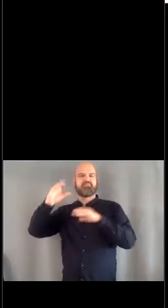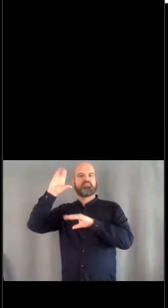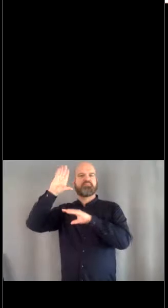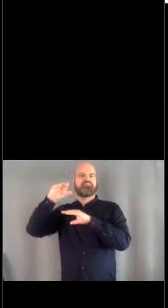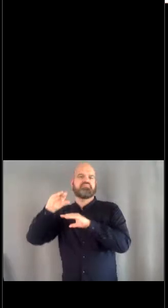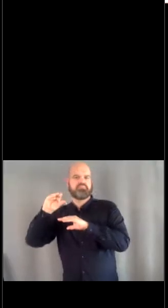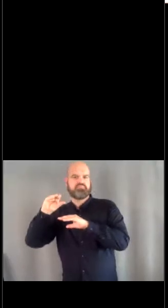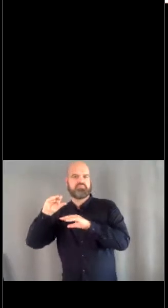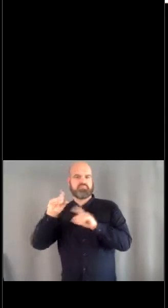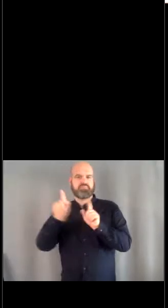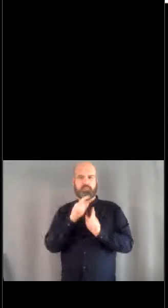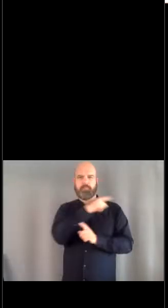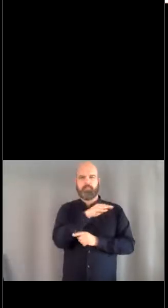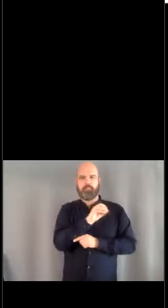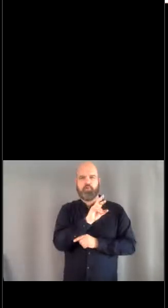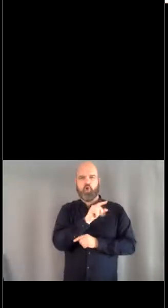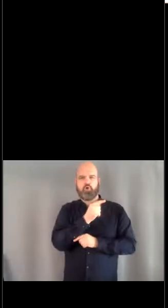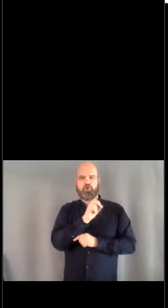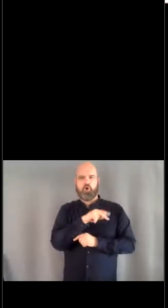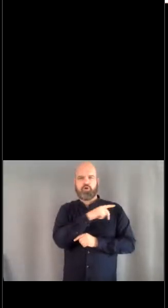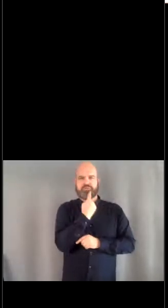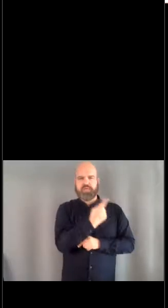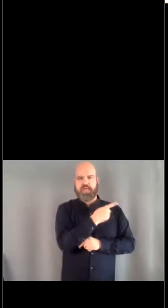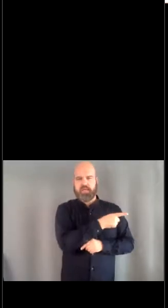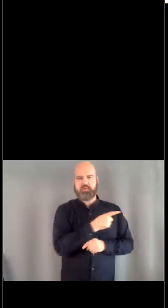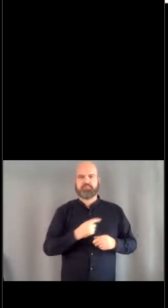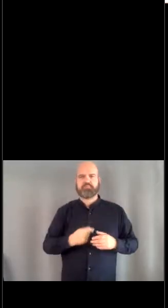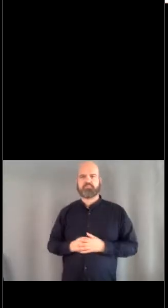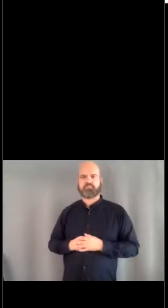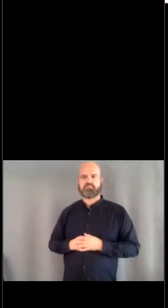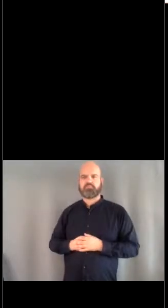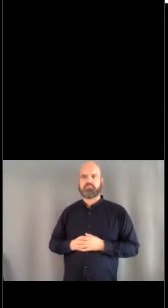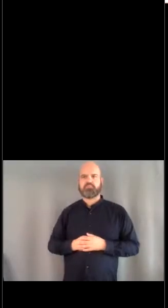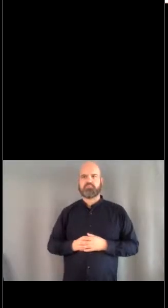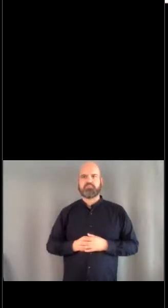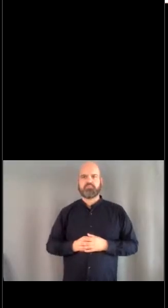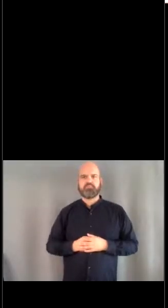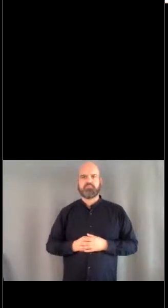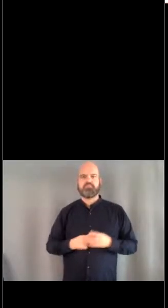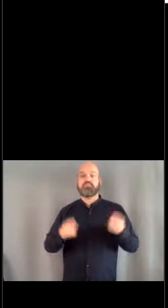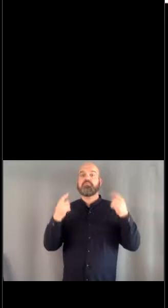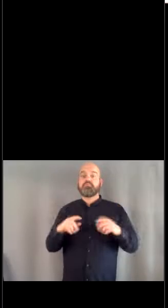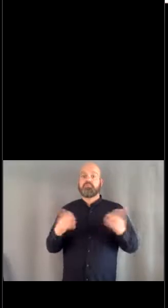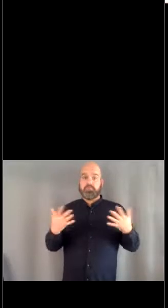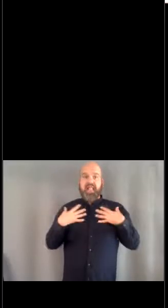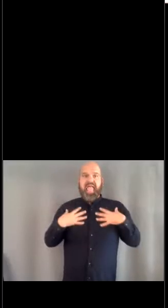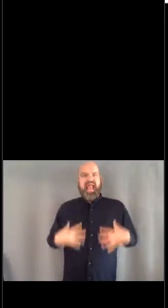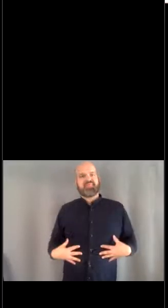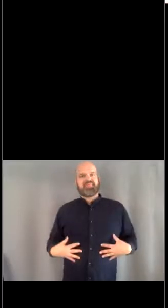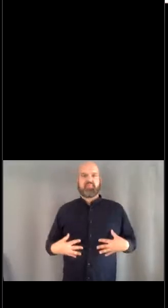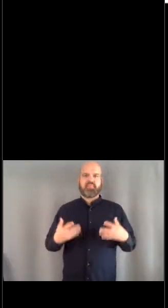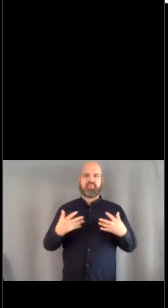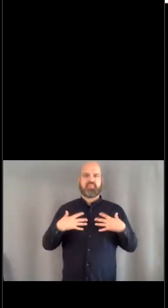In coverage of healthcare costs countries take different approaches. Some have partial subsidies of health insurance.